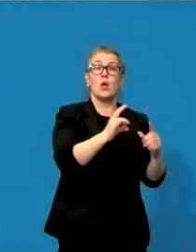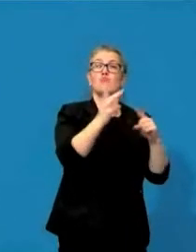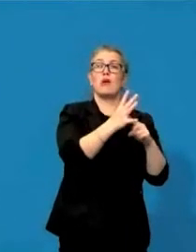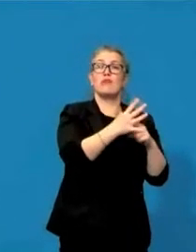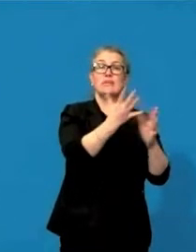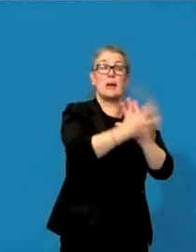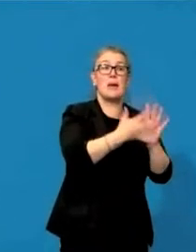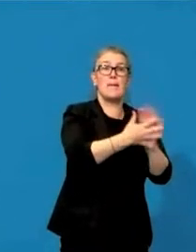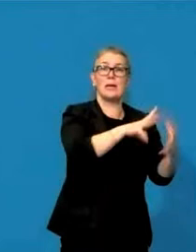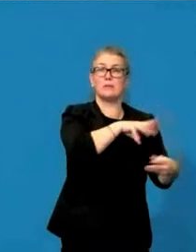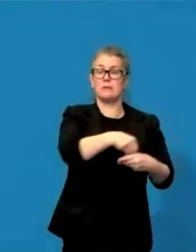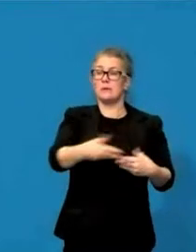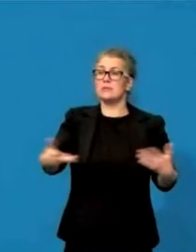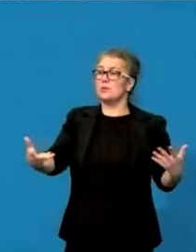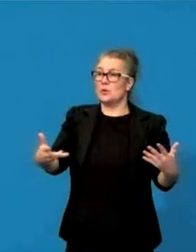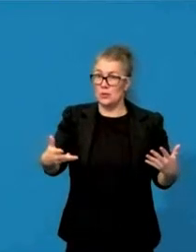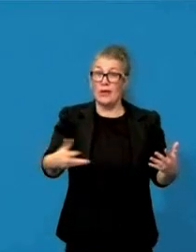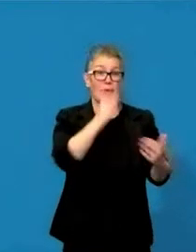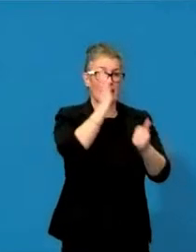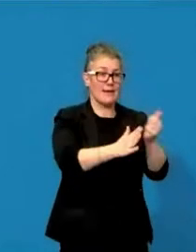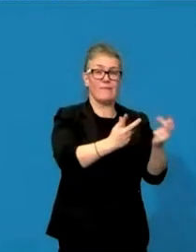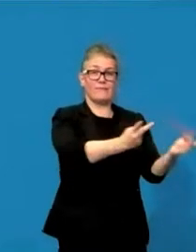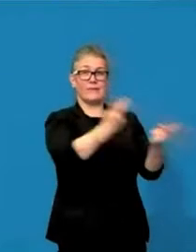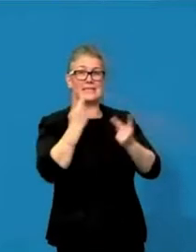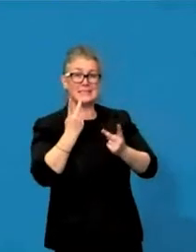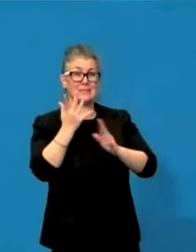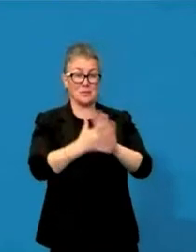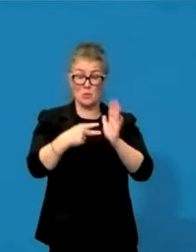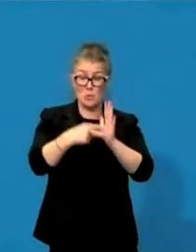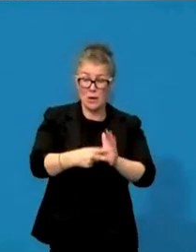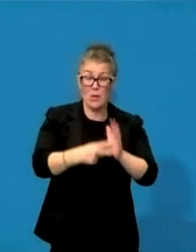So, we waited two-and-a-half years to try to get Tristan his licence, which is key to his